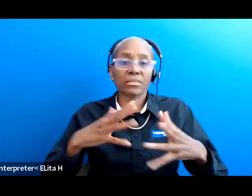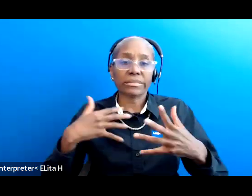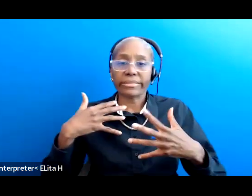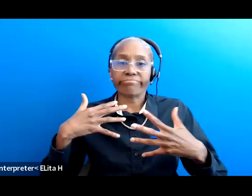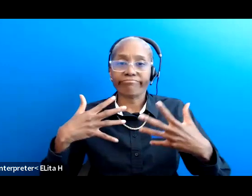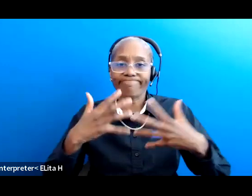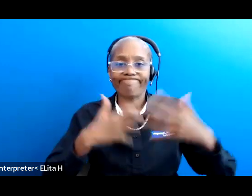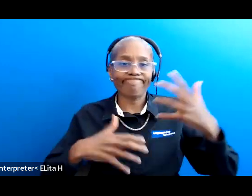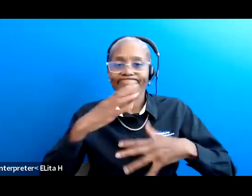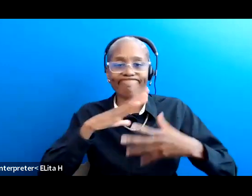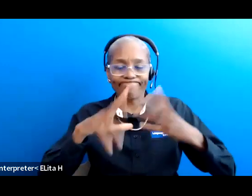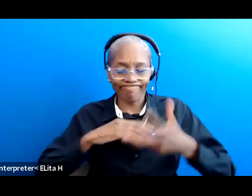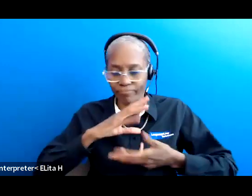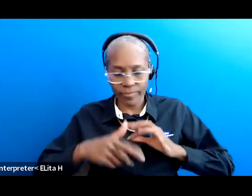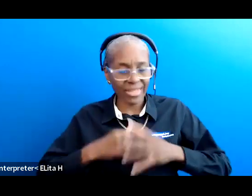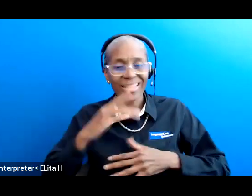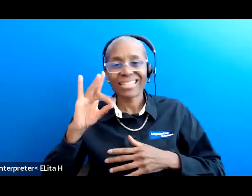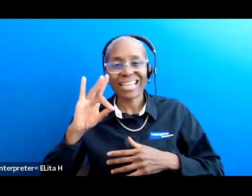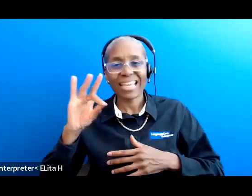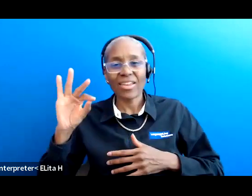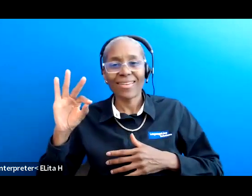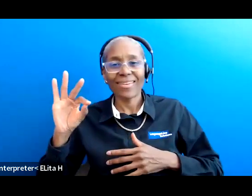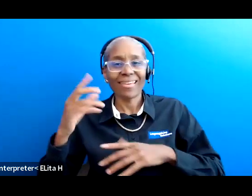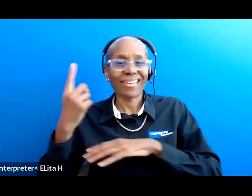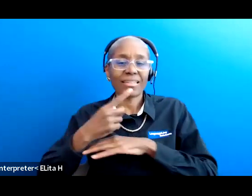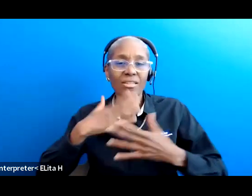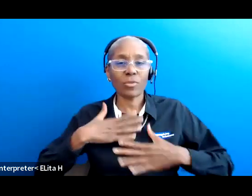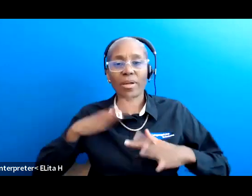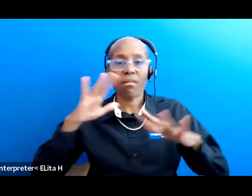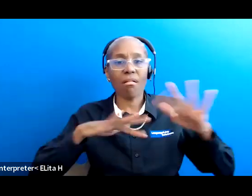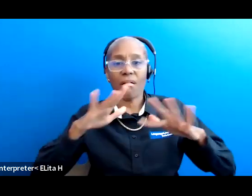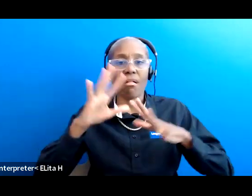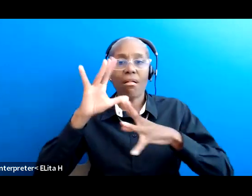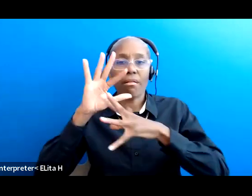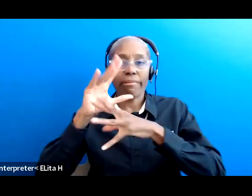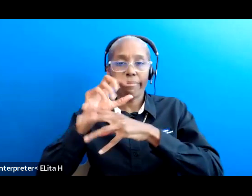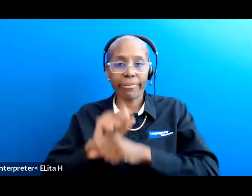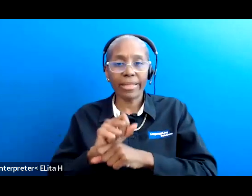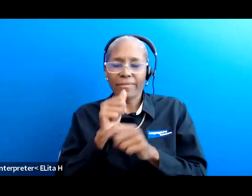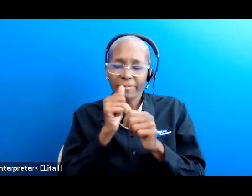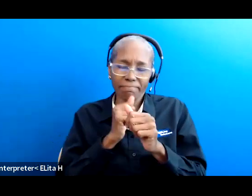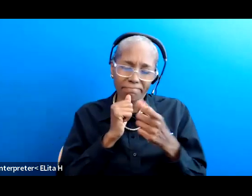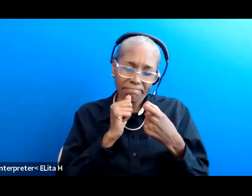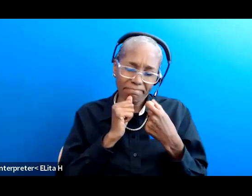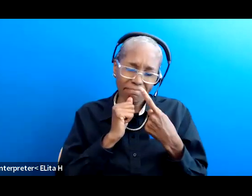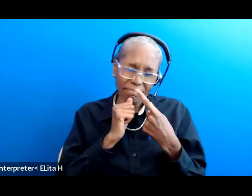eight or nine days to kind of get accustomed to those medications. So if you can tough it through the side effects for that,